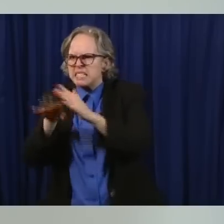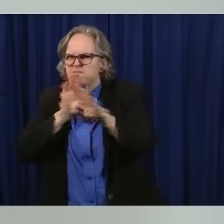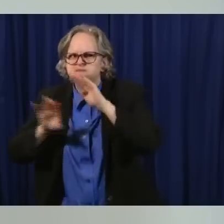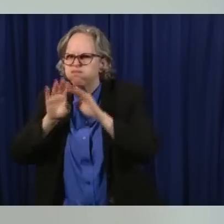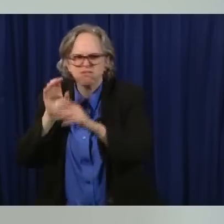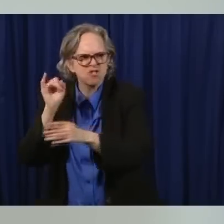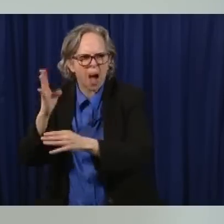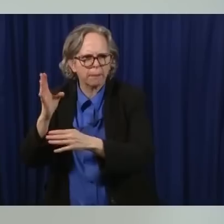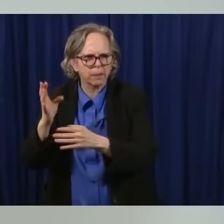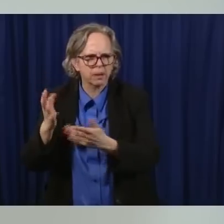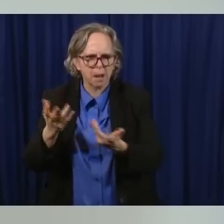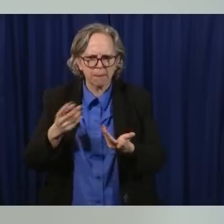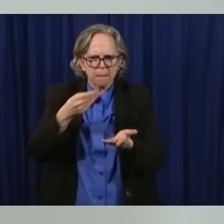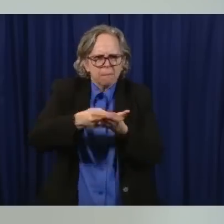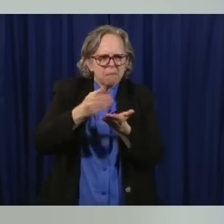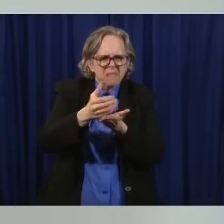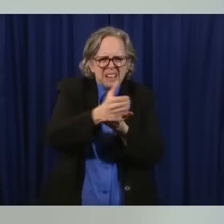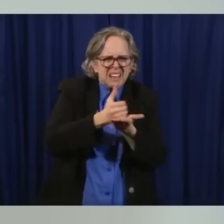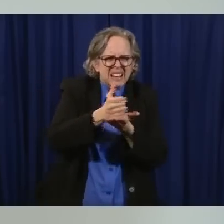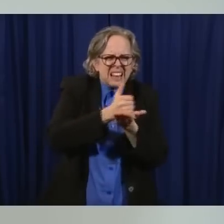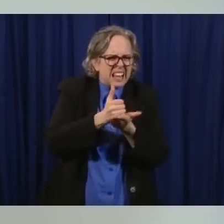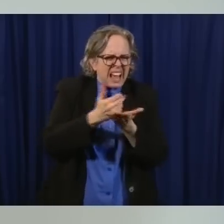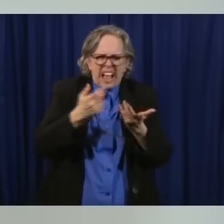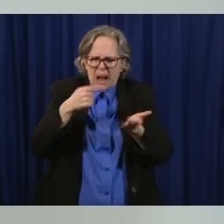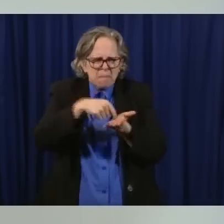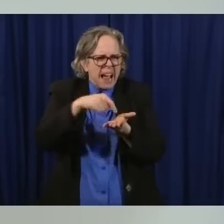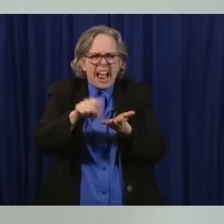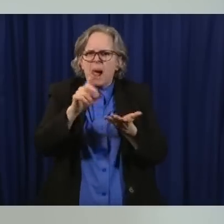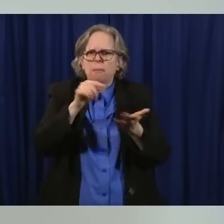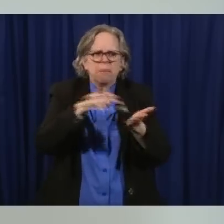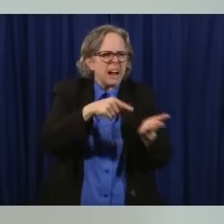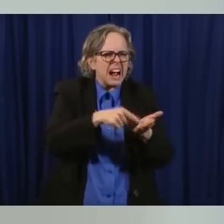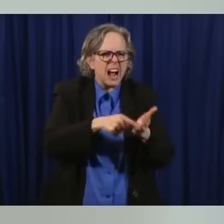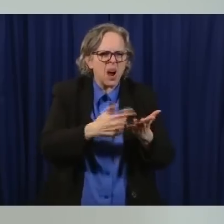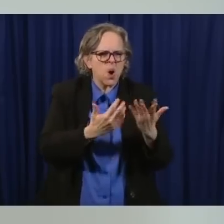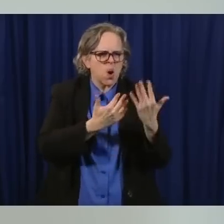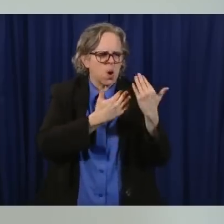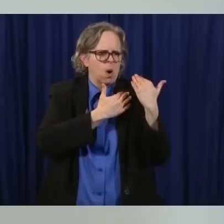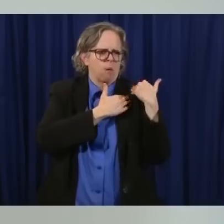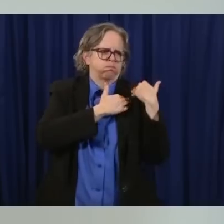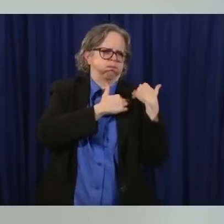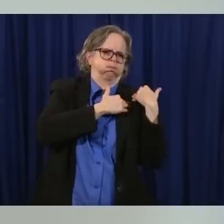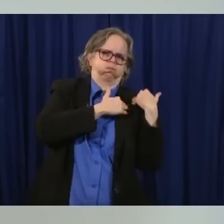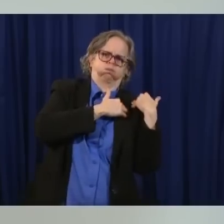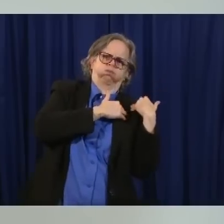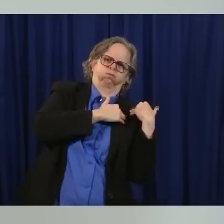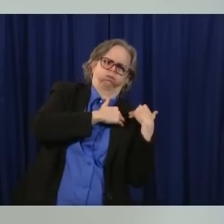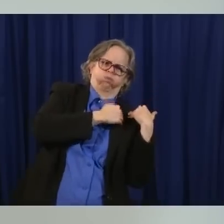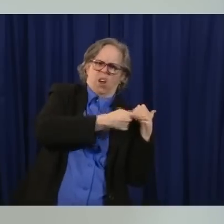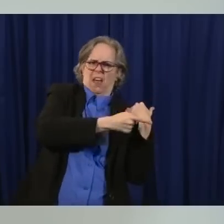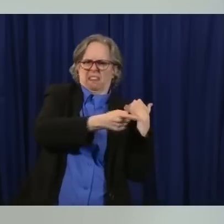LOW END OF THE ECONOMIC SCALE. NOT JUST ON JOB ACCESS, BUT ON WAGES AND WAGE GROWTH AND BEING ABLE TO PAY THE BILLS.